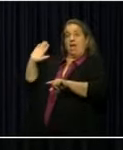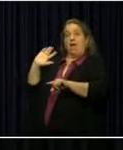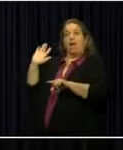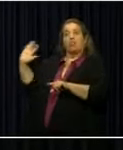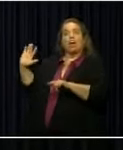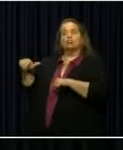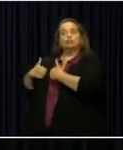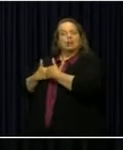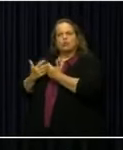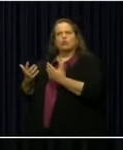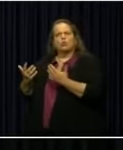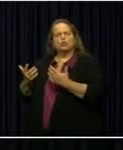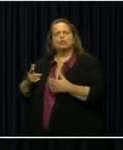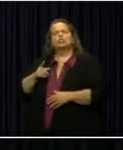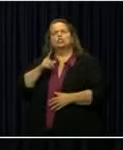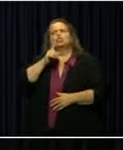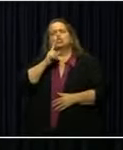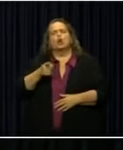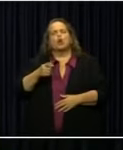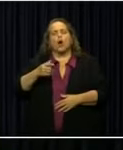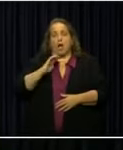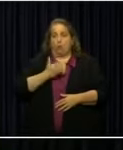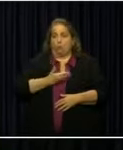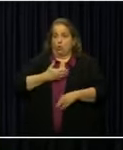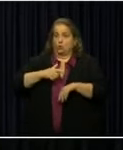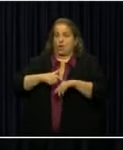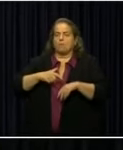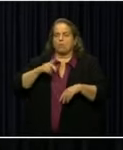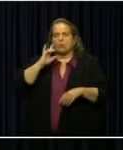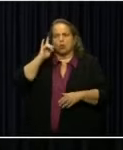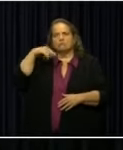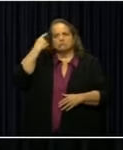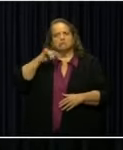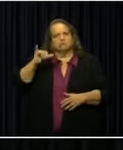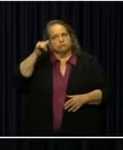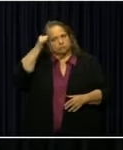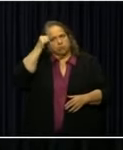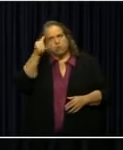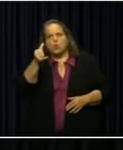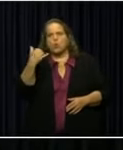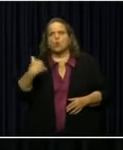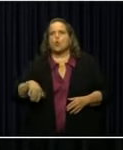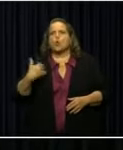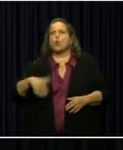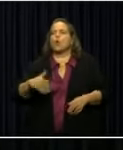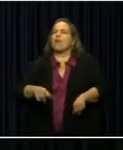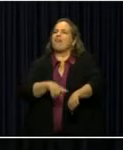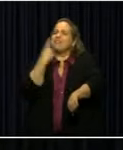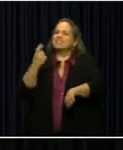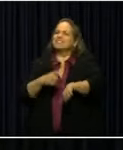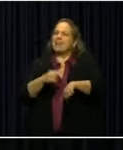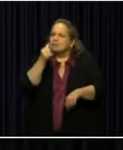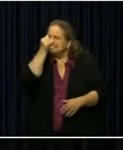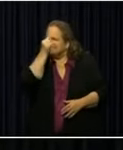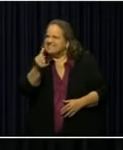CROWD SPREADS THE CORONAVIRUS AND RISKS THE DEATH OF SOMEONE THAT PROBABLY WASN'T EVEN THERE, THAT DIDN'T MAKE THE CHOICE TO